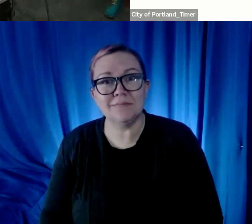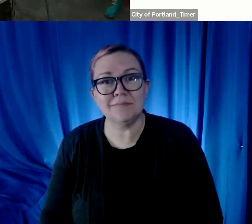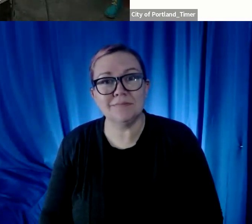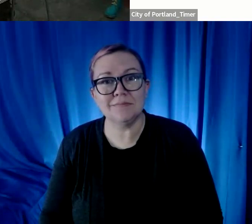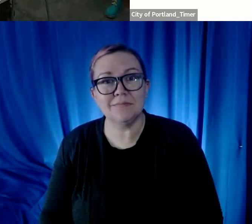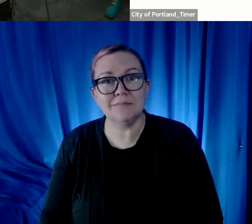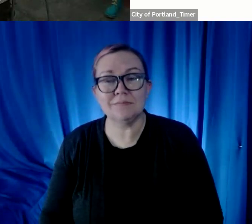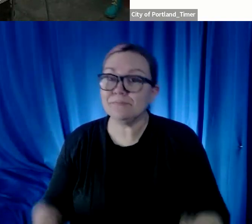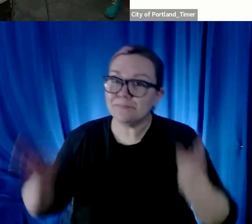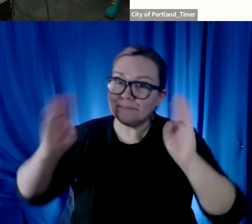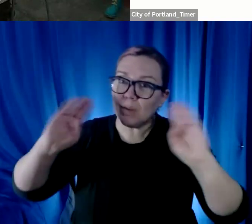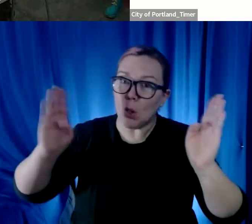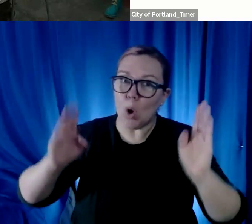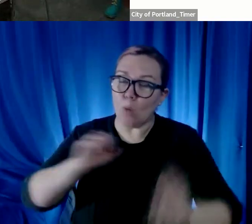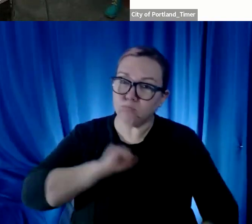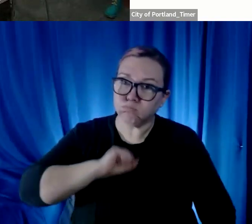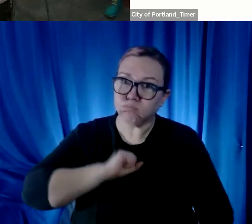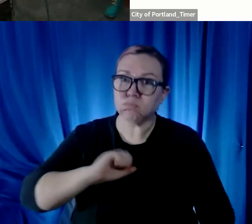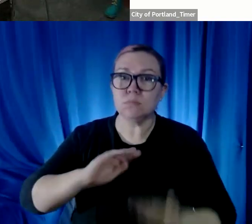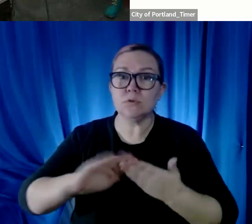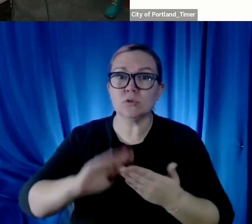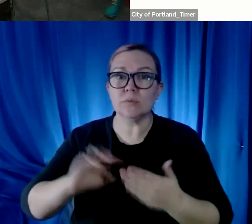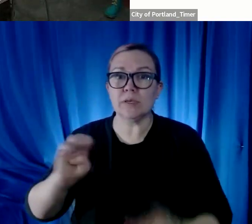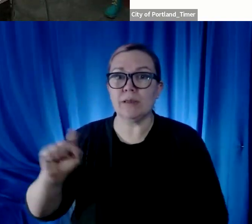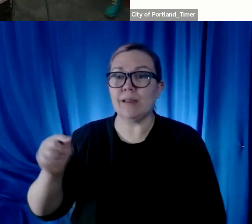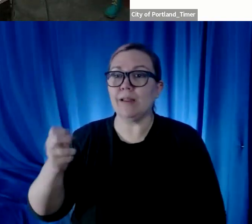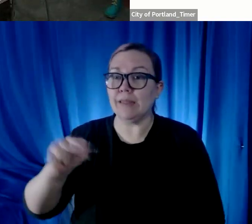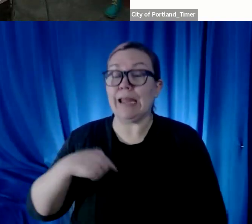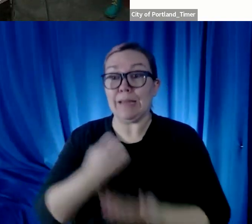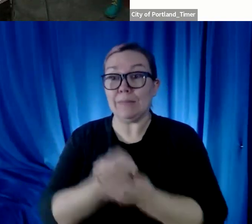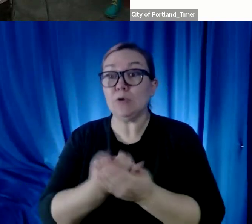Excuse me. Hi, my name is Evan Winter. I'm an economist for the U.S. Forest Service.